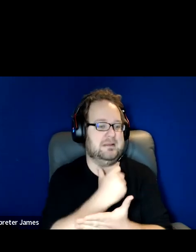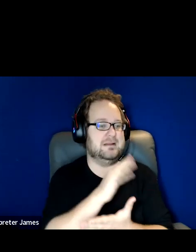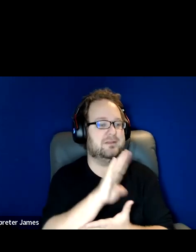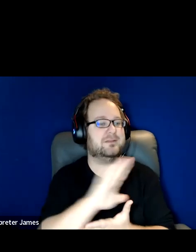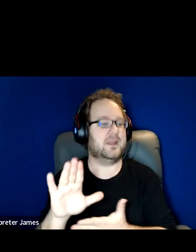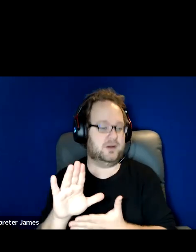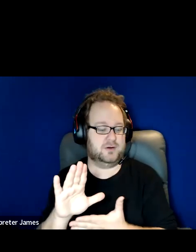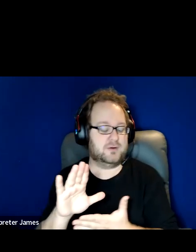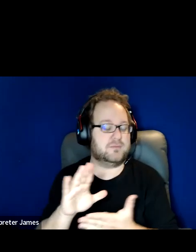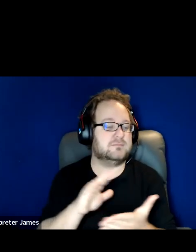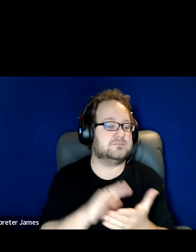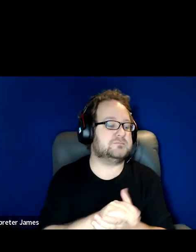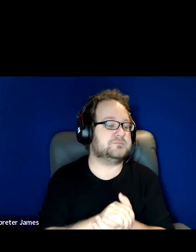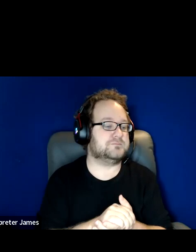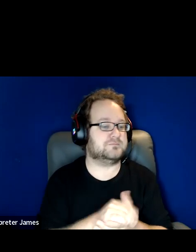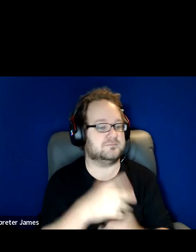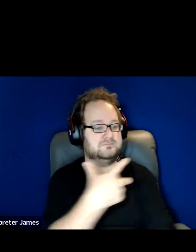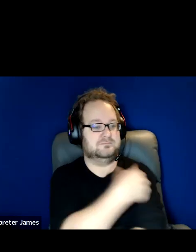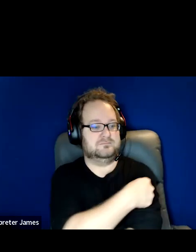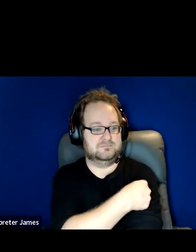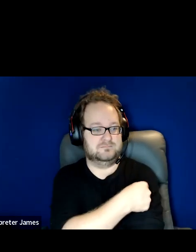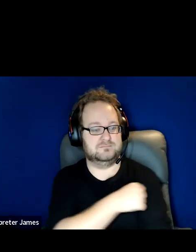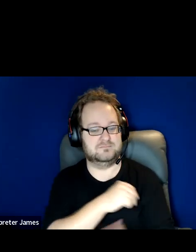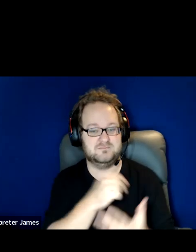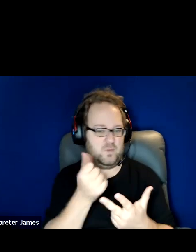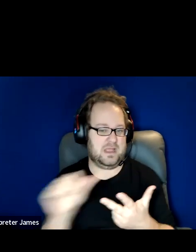health provider or a HRSA, Federally qualified healthcare